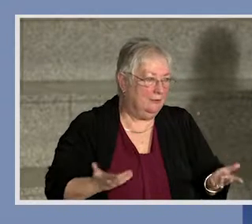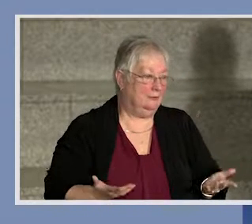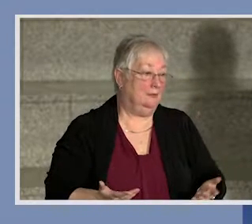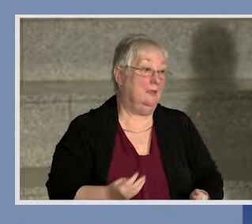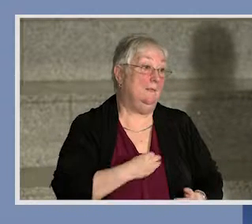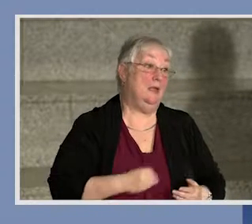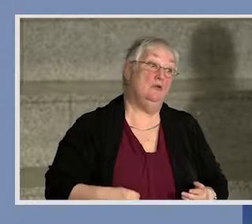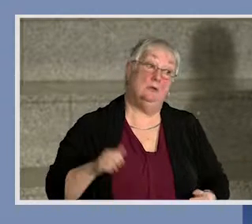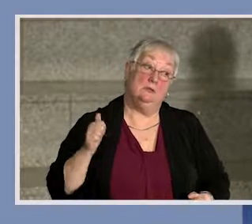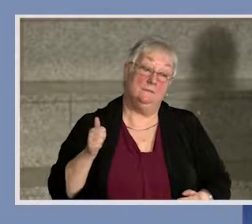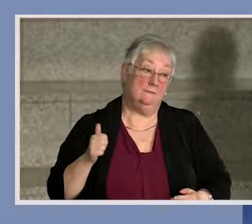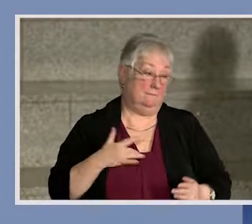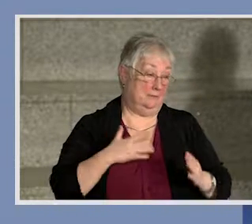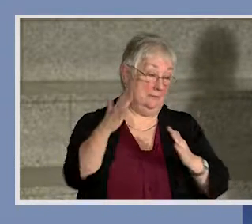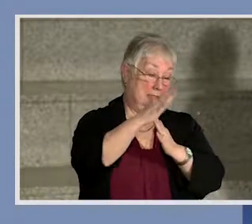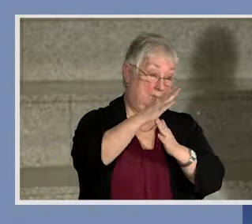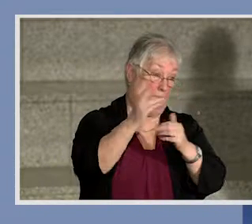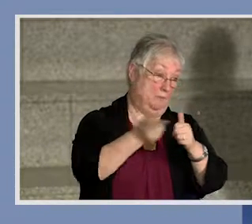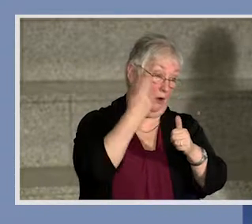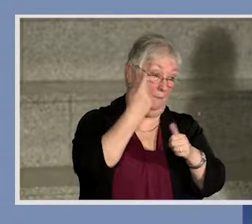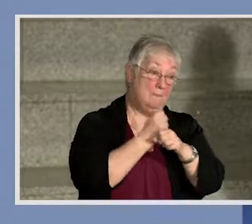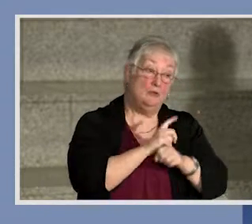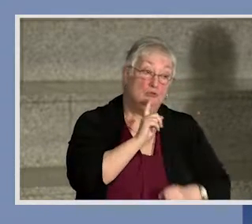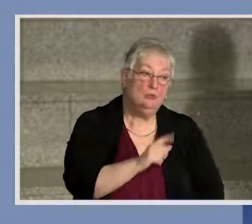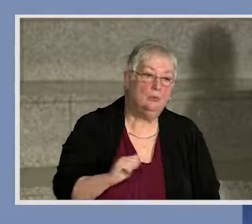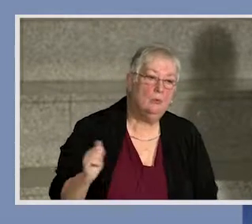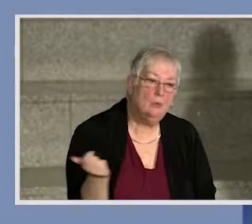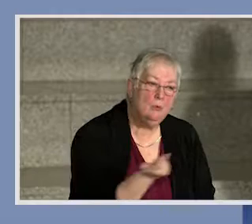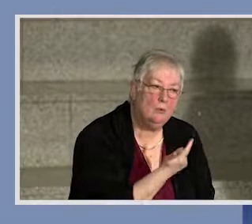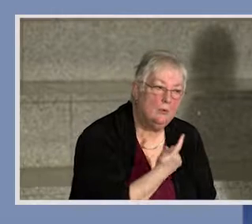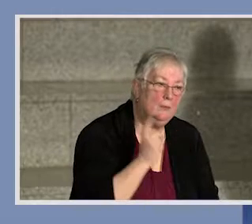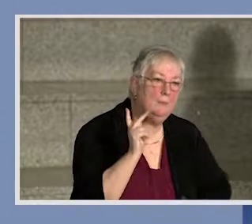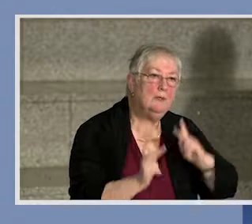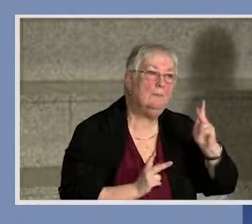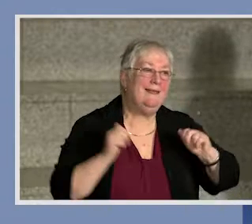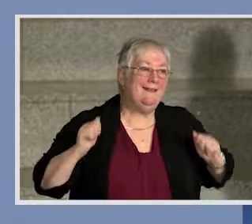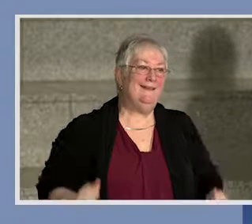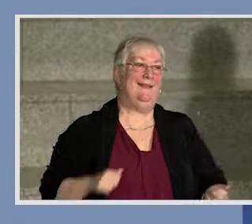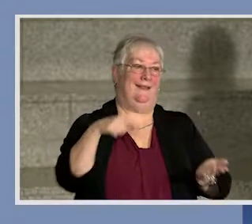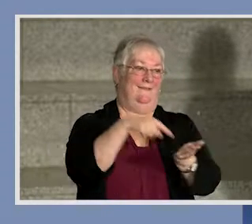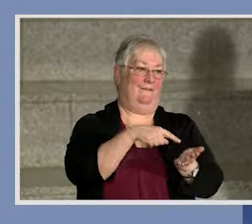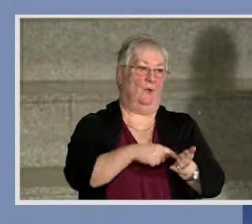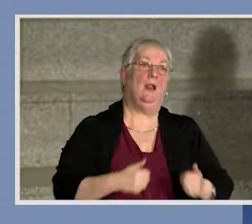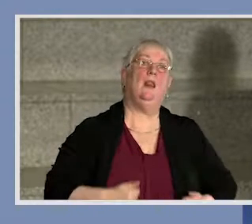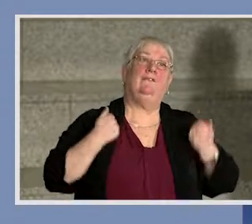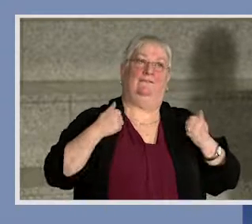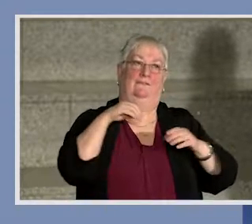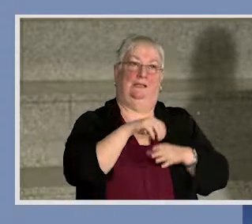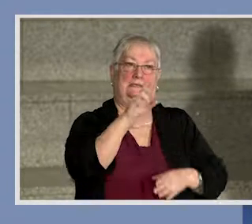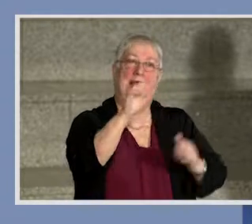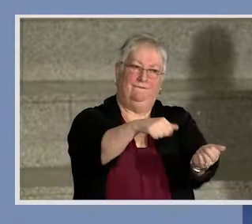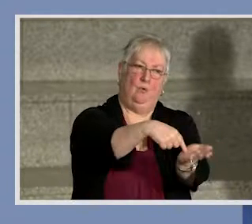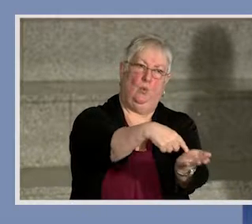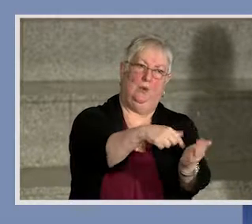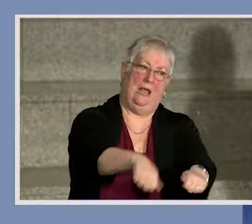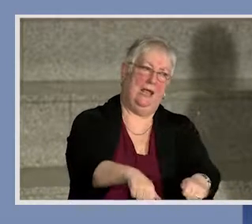ALL BACKGROUNDS CAN AFFORD TO LIVE IN WASHINGTON, D.C. THROUGH SIGNIFICANT INVESTMENTS FOR THE HOUSING PRODUCTION TRUST